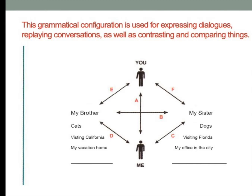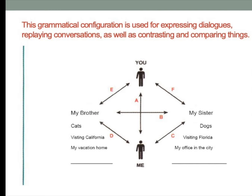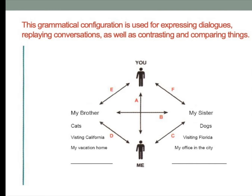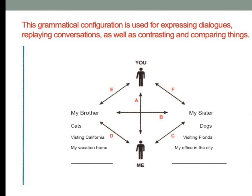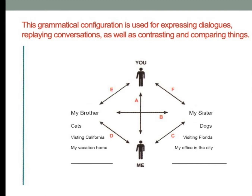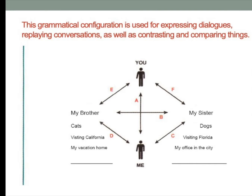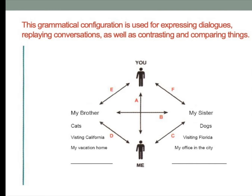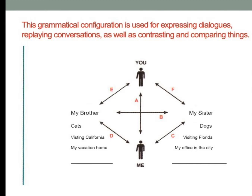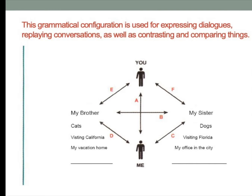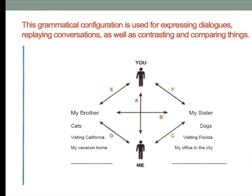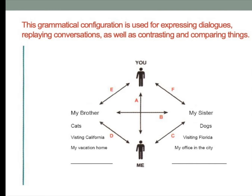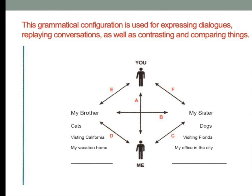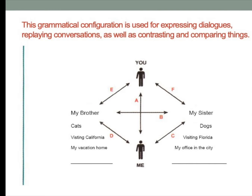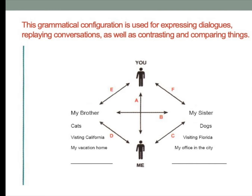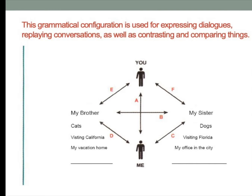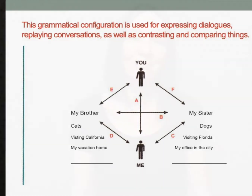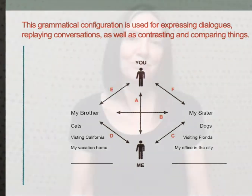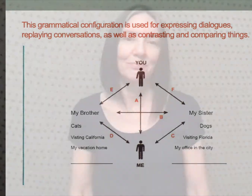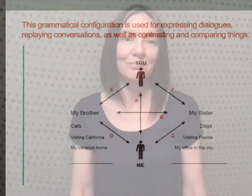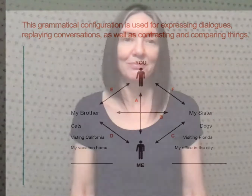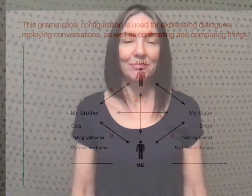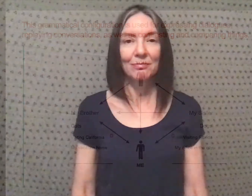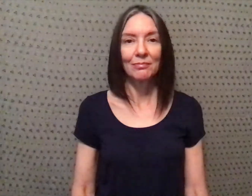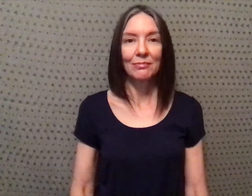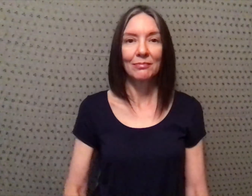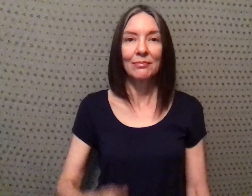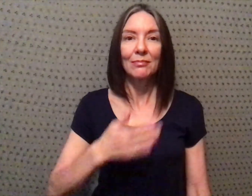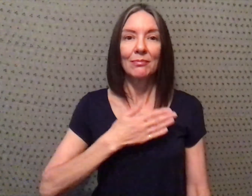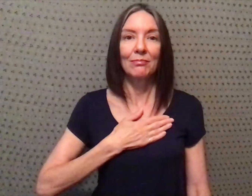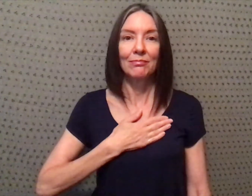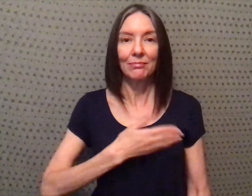inside of the signing space.